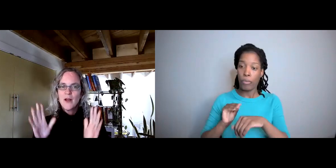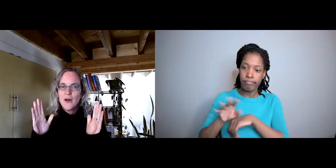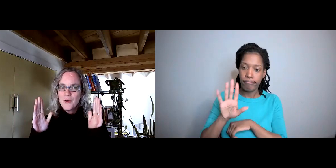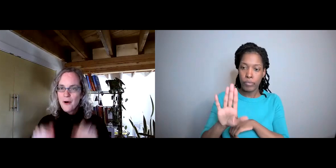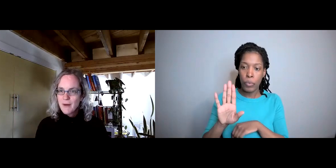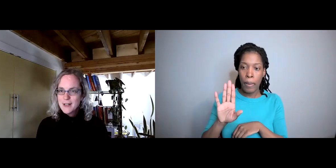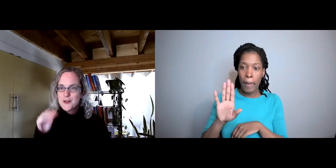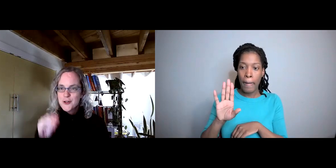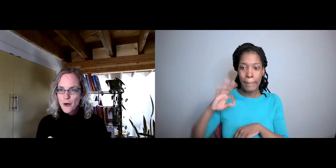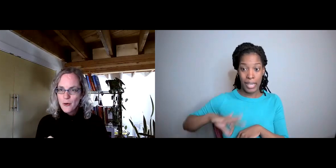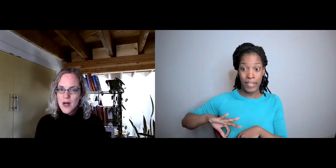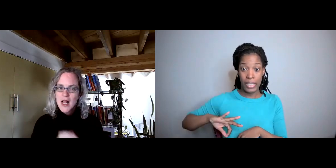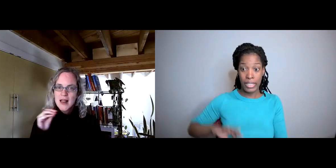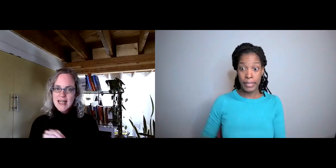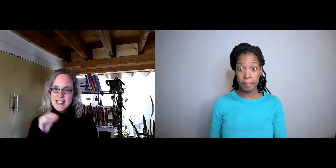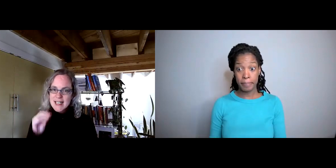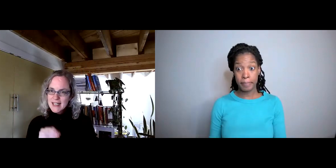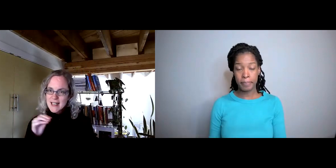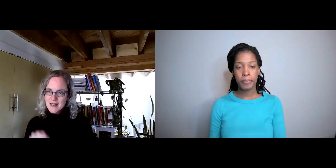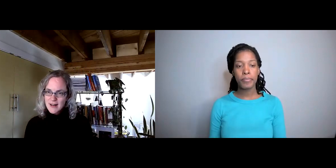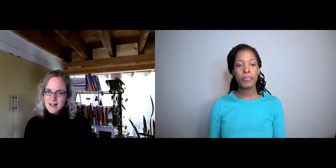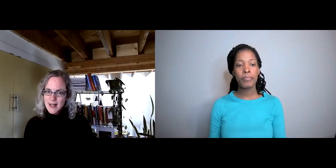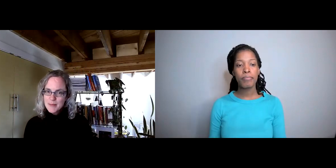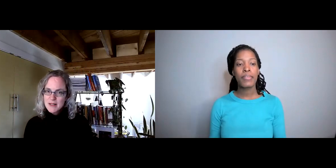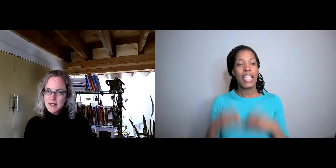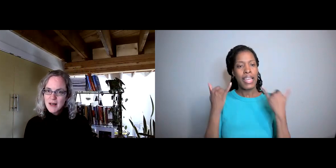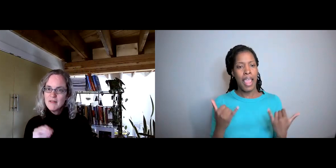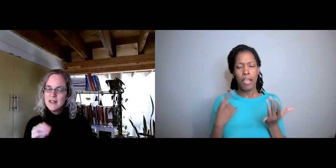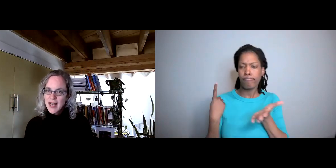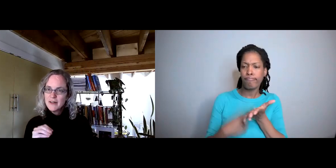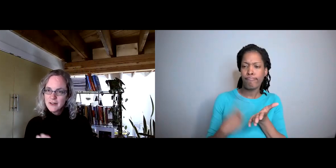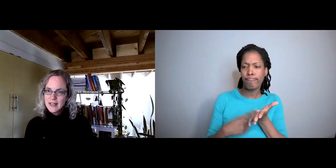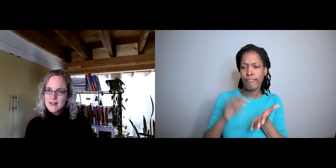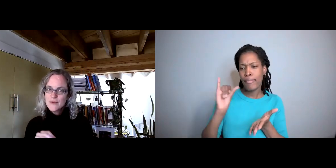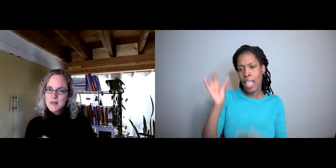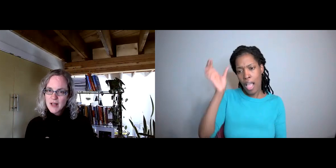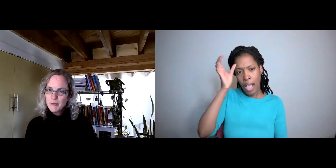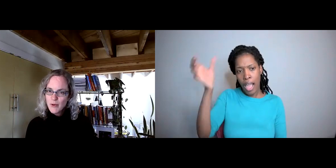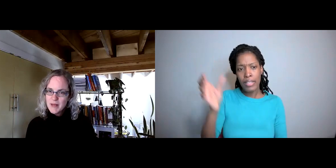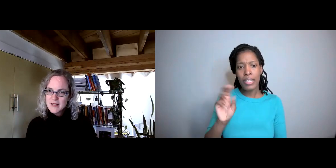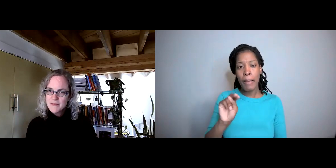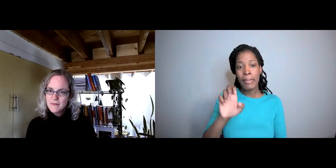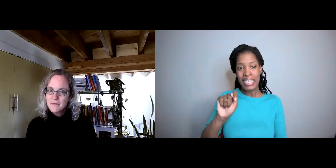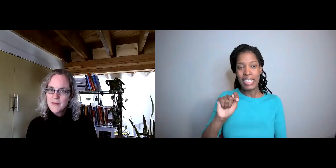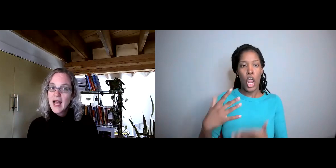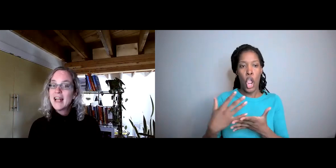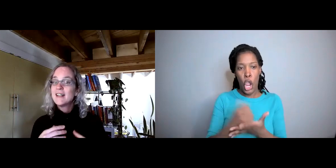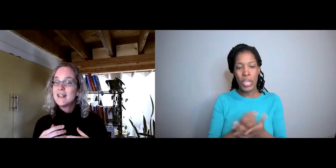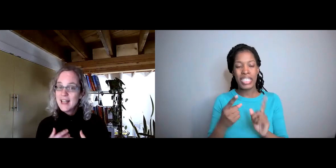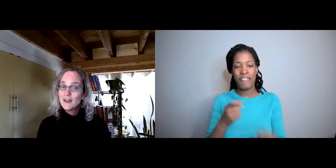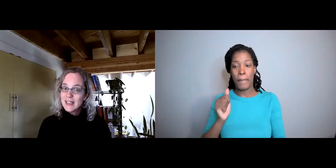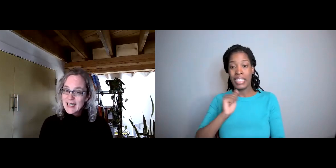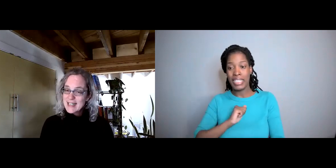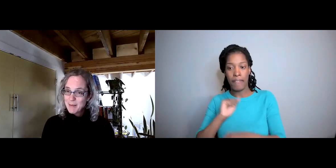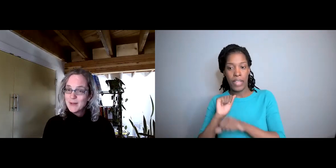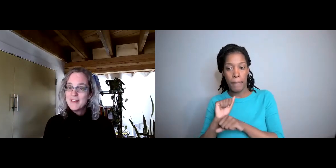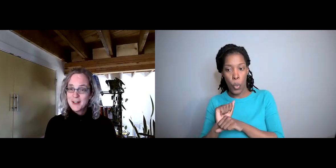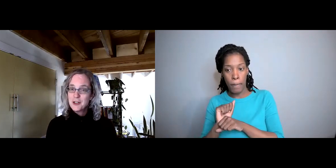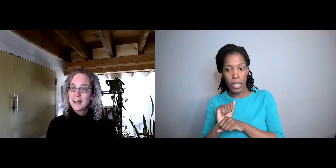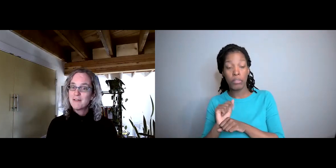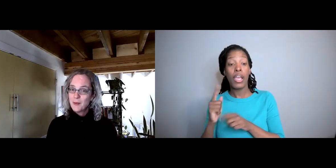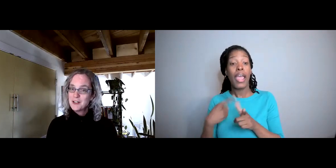All right. So let's dig into this concept of net earnings from self employment and then look at an example, and then I'll check in for questions.